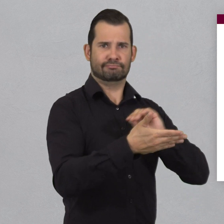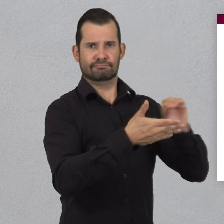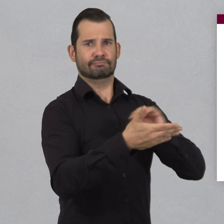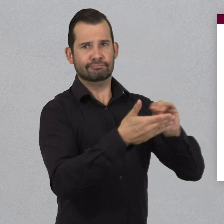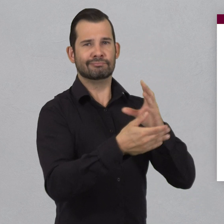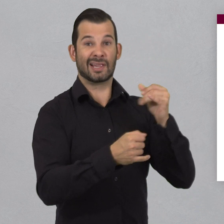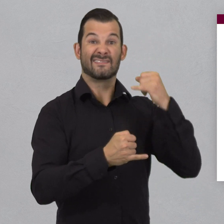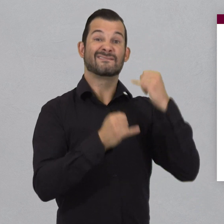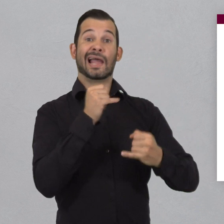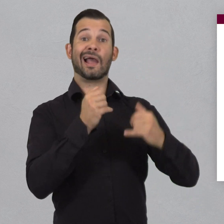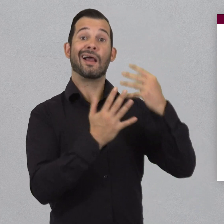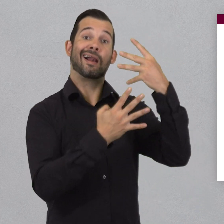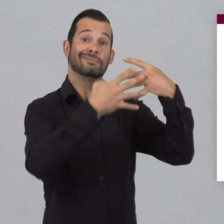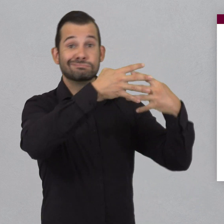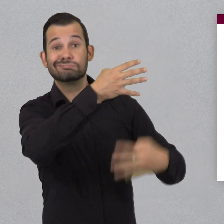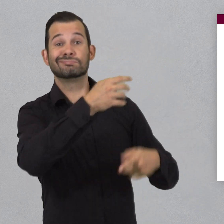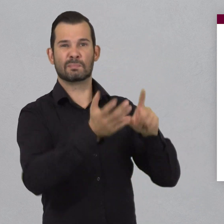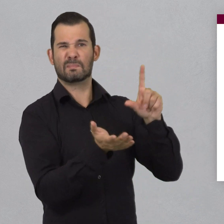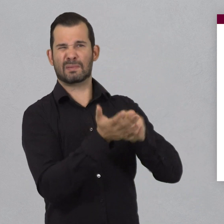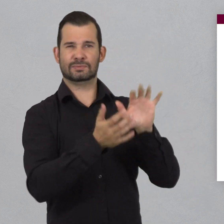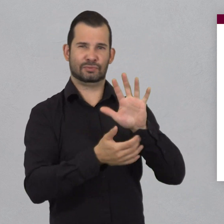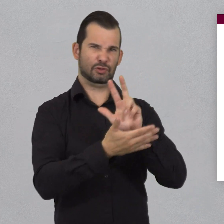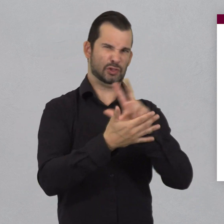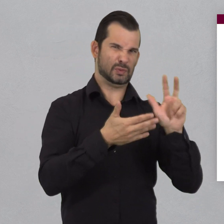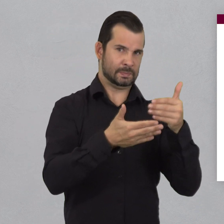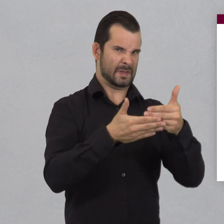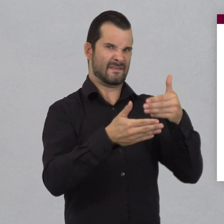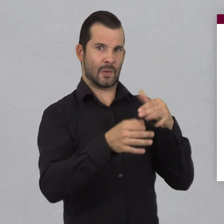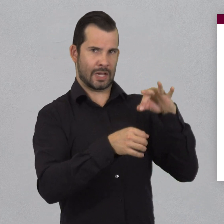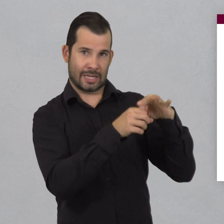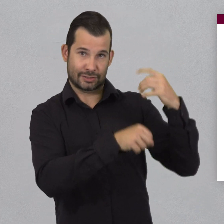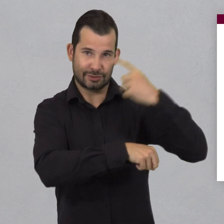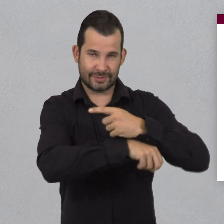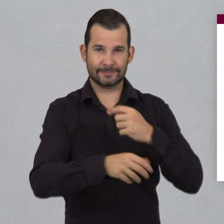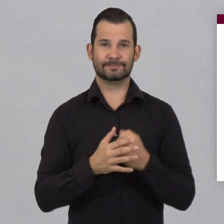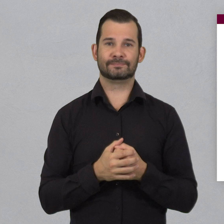and the final list is published about three weeks before election day.